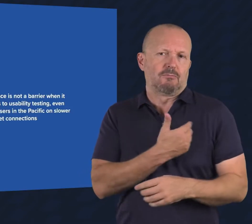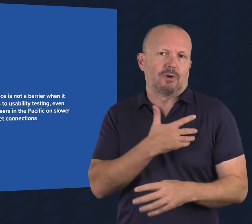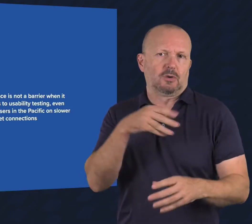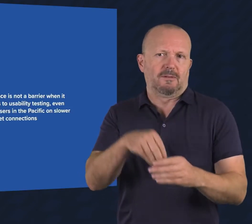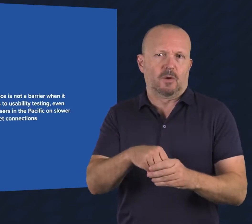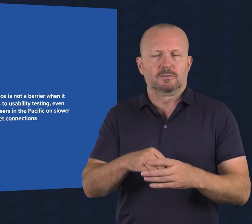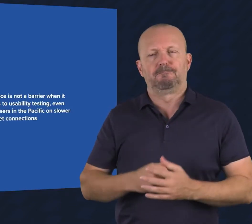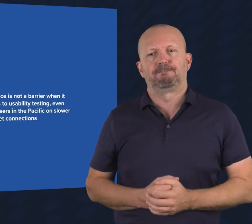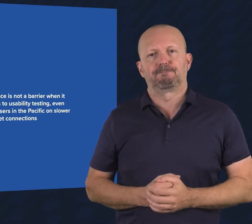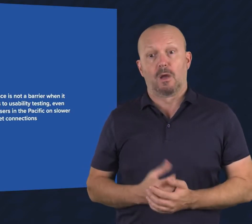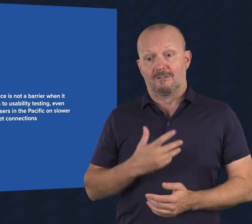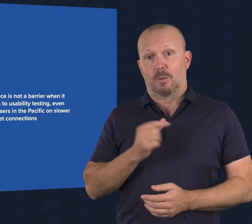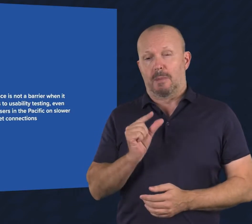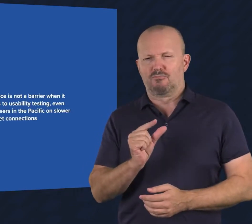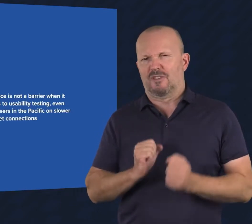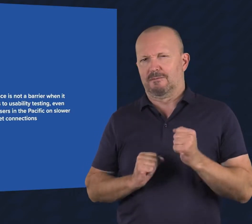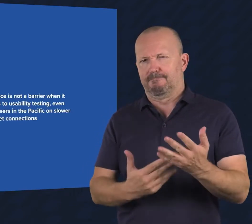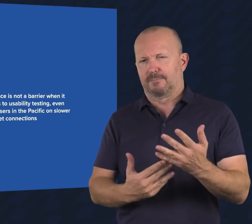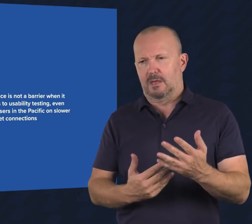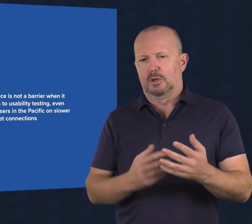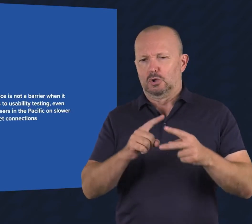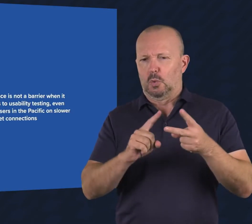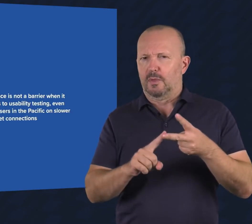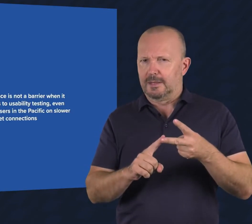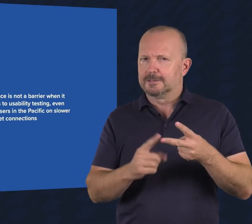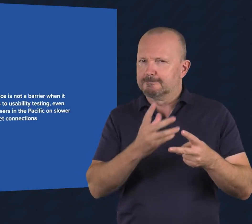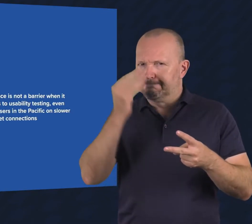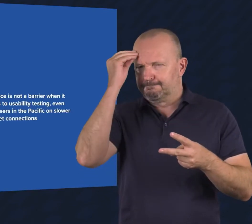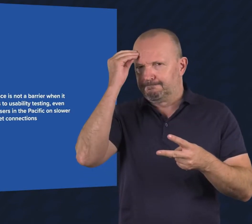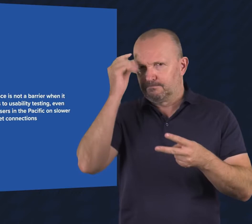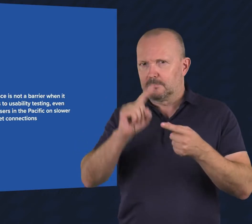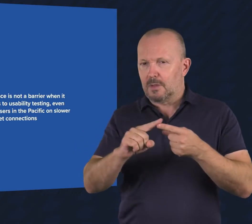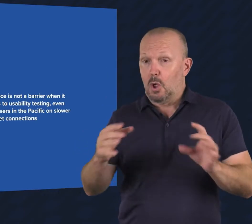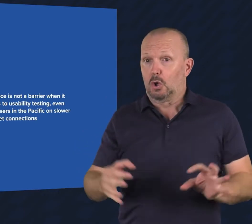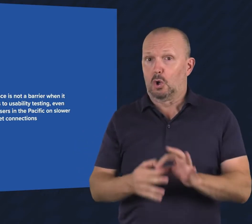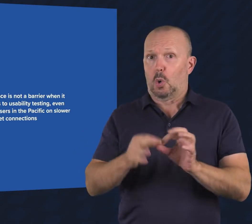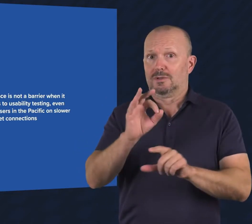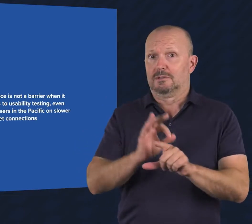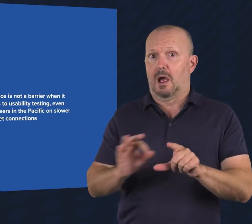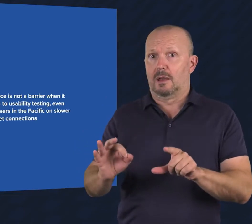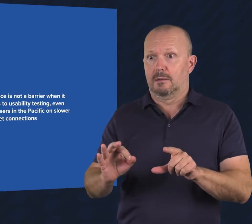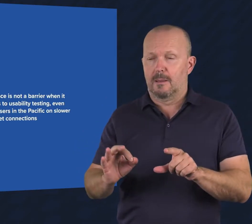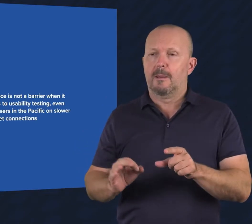The two key things I'd like you to take away today are: The co-design process enables the design to be informed